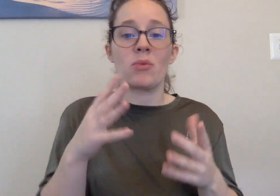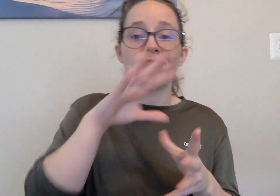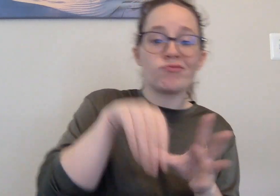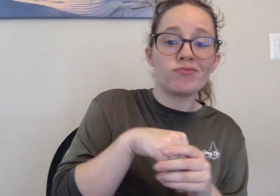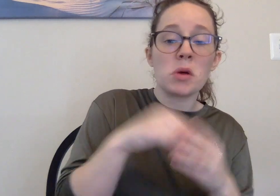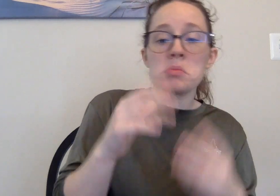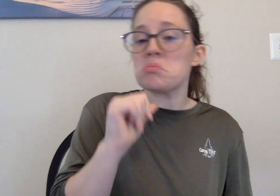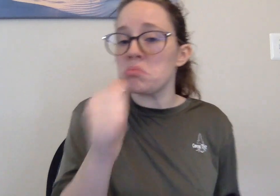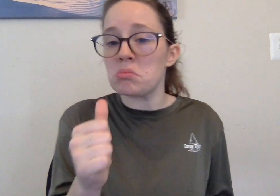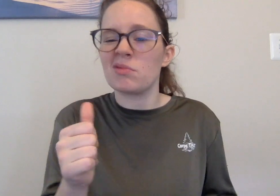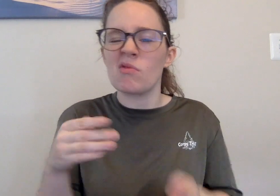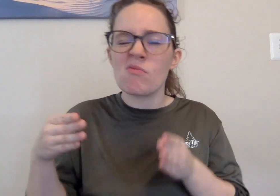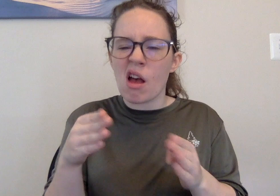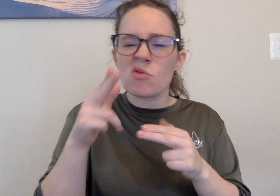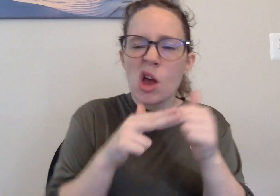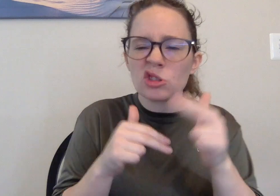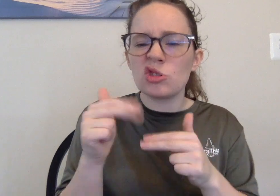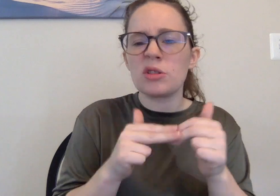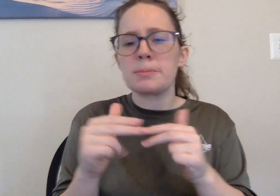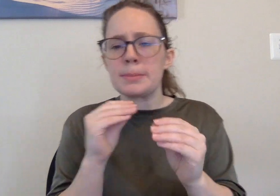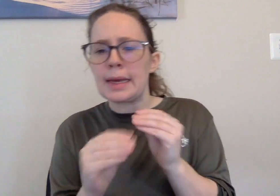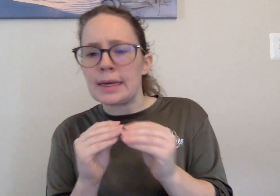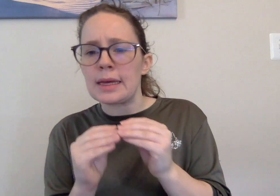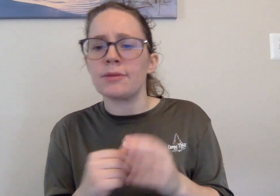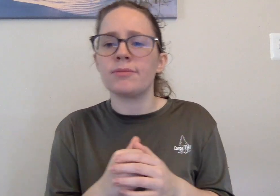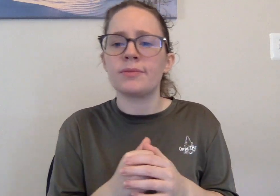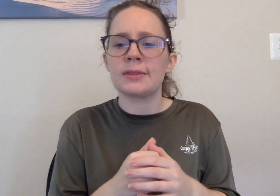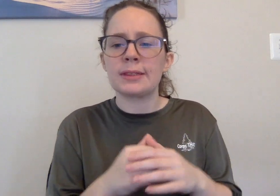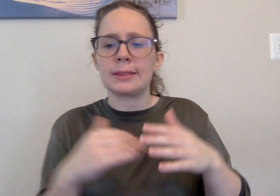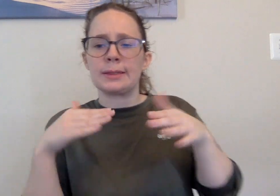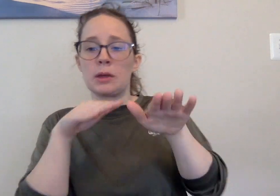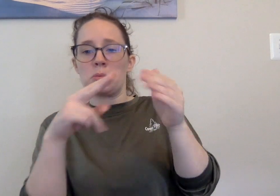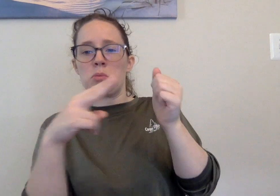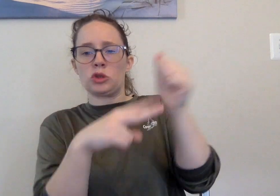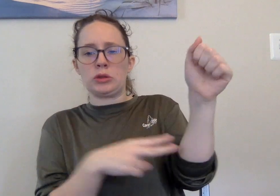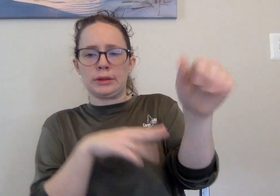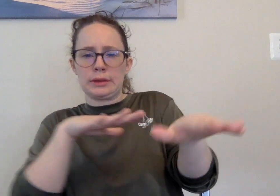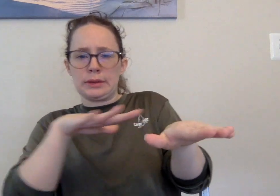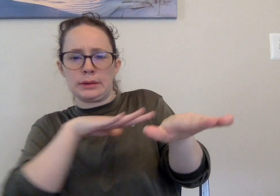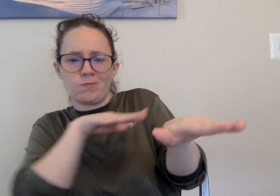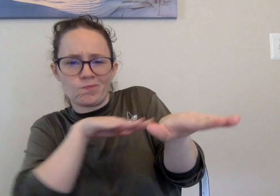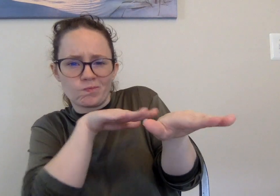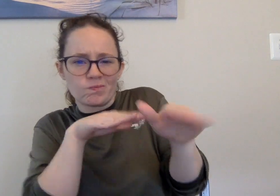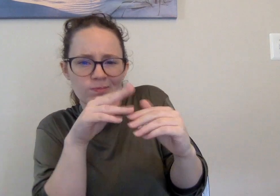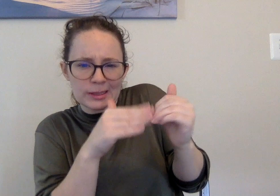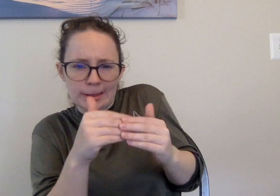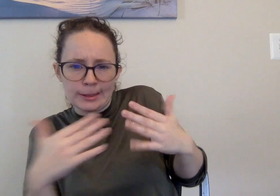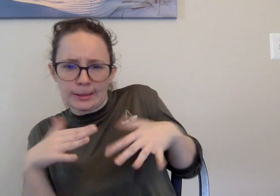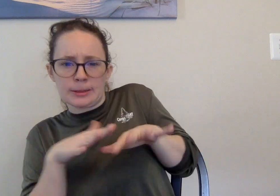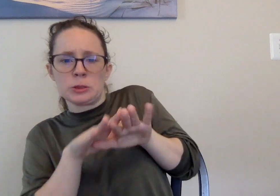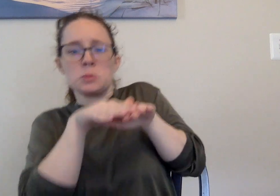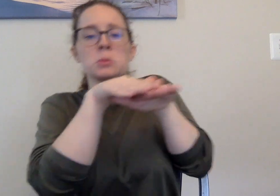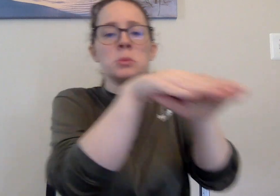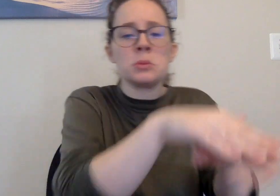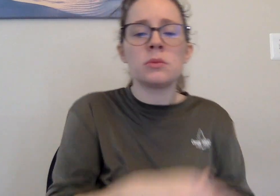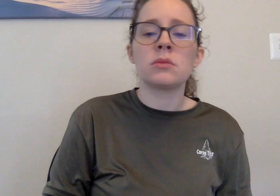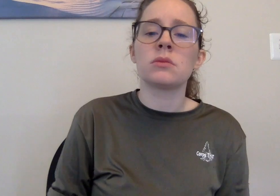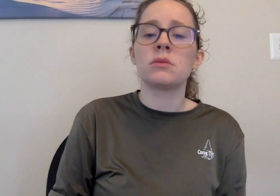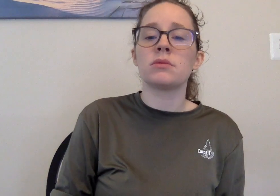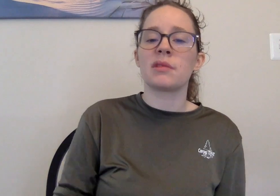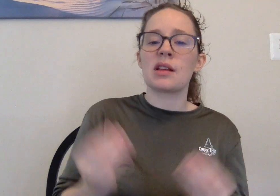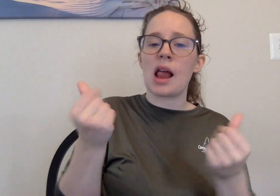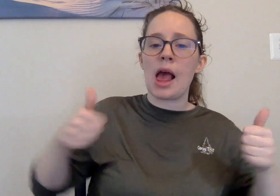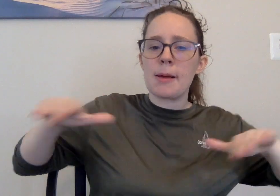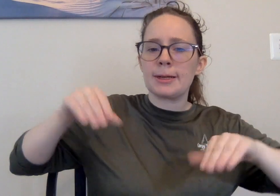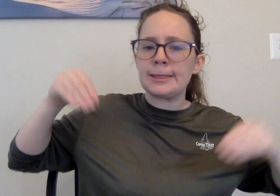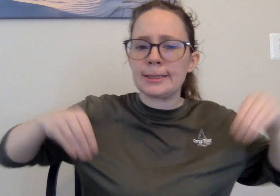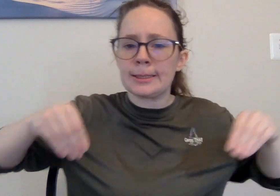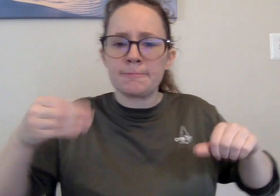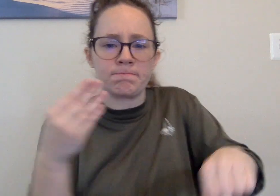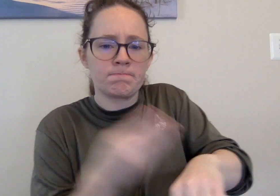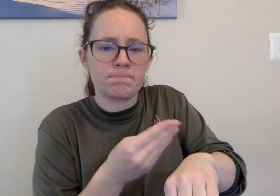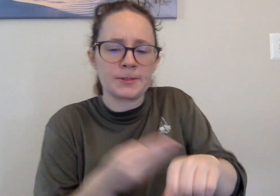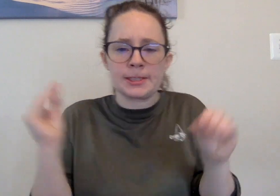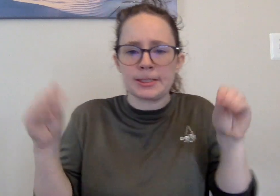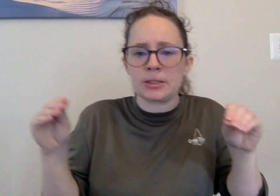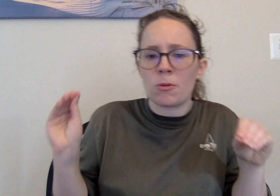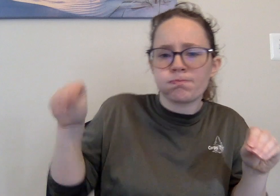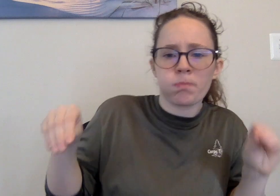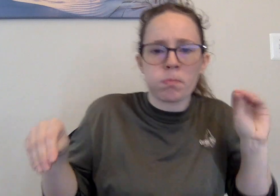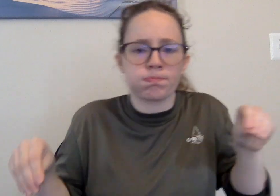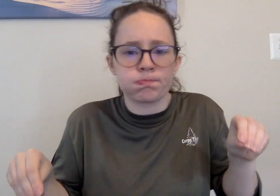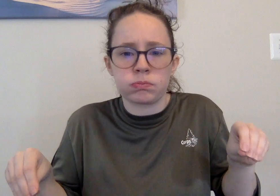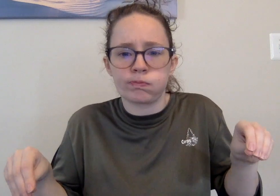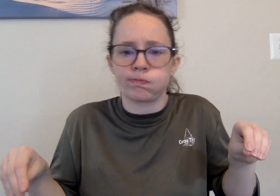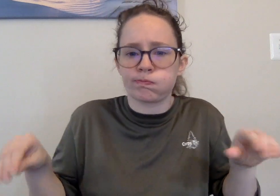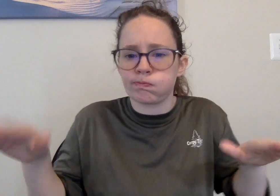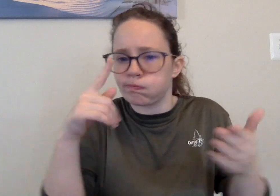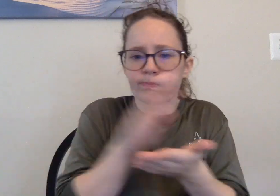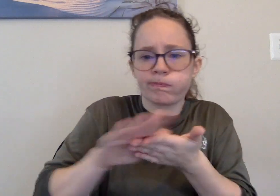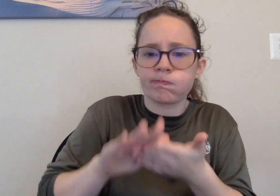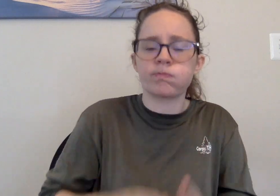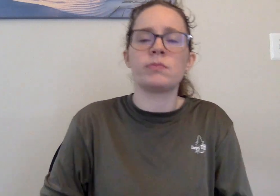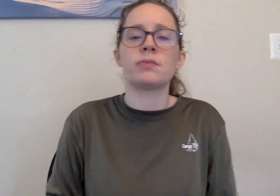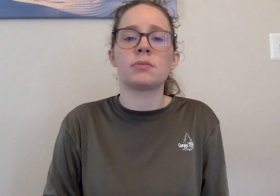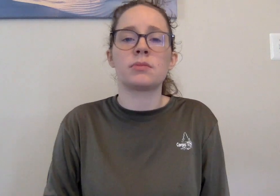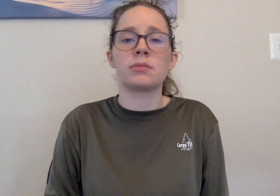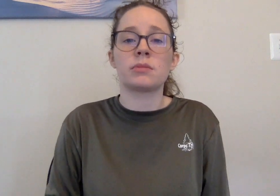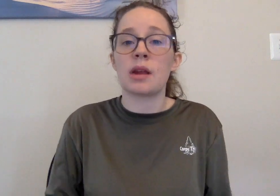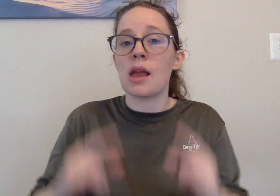service projects may or may not include trail construction and maintenance, footbridge building, landscaping, campsite development,